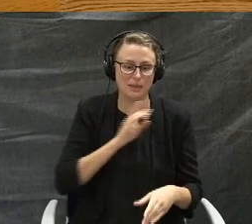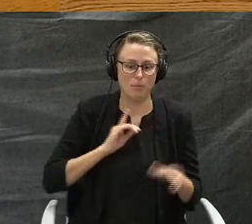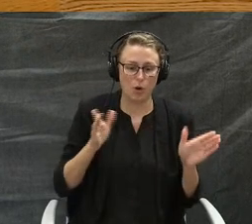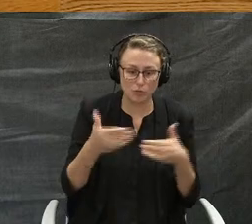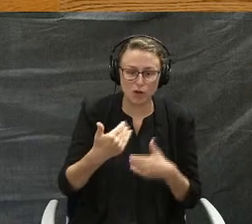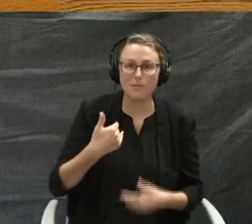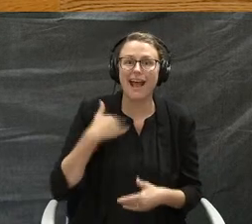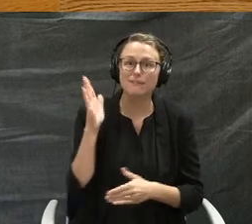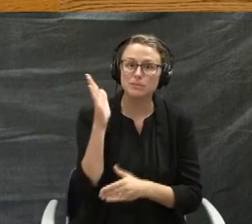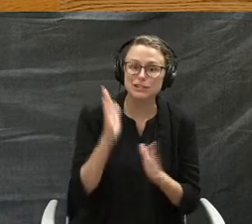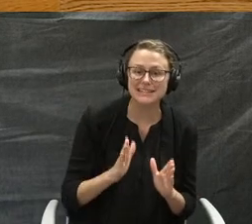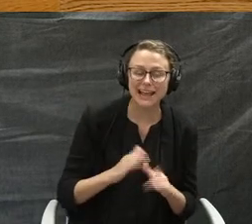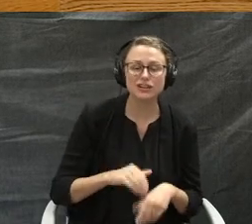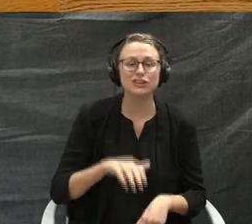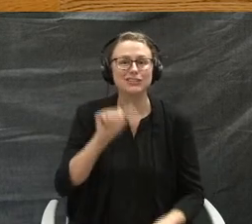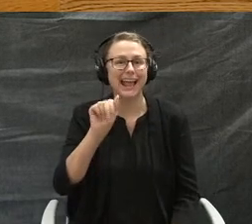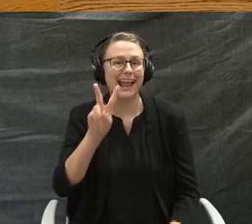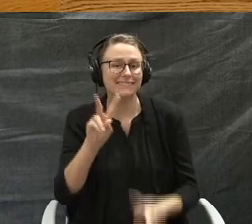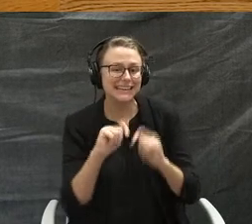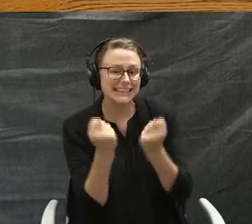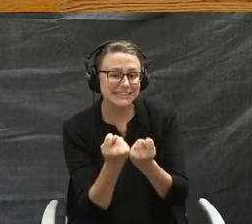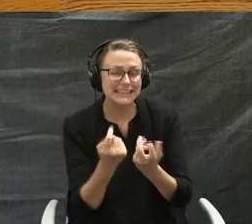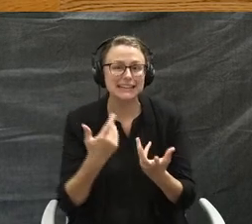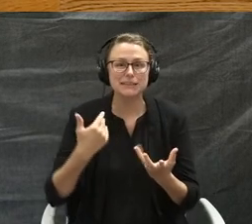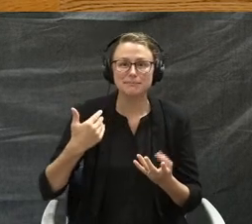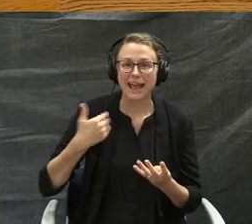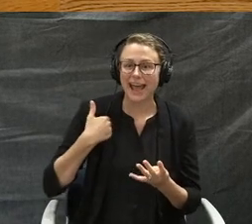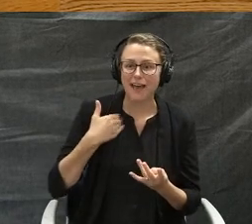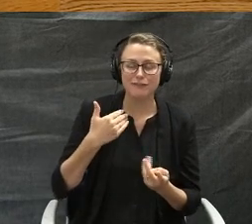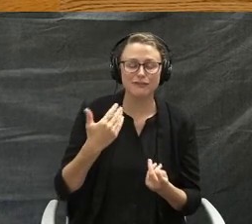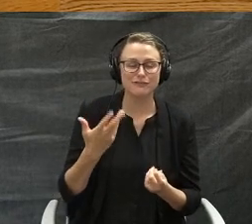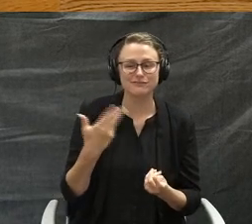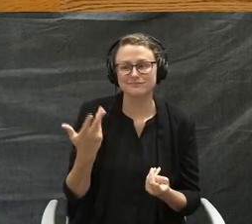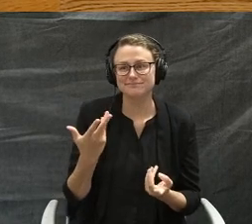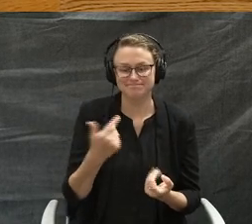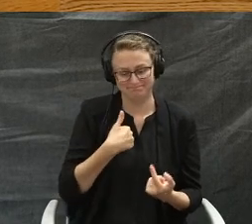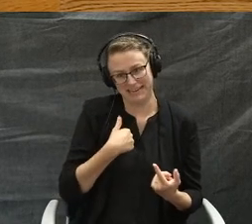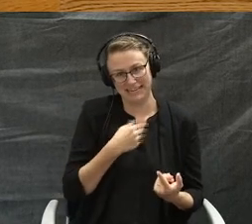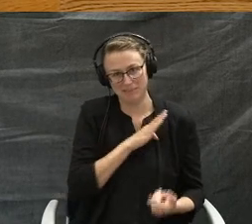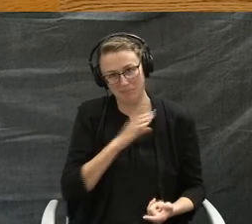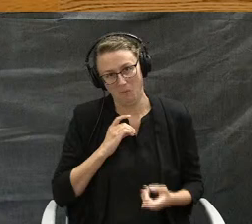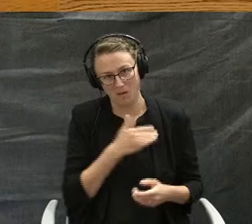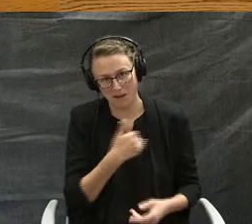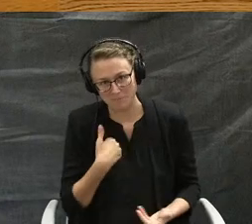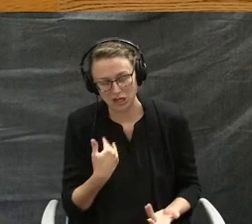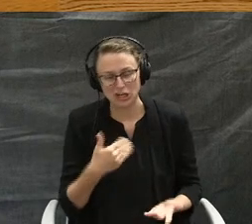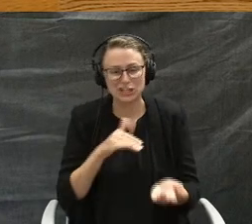presenters. We have Evie team. We have a few board. Well me board member Doctor Peterson